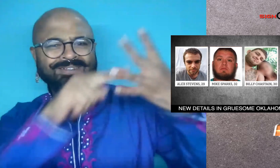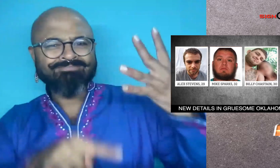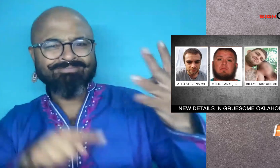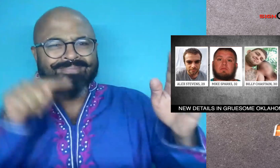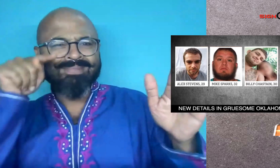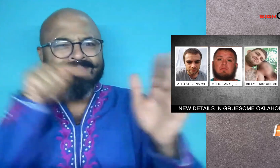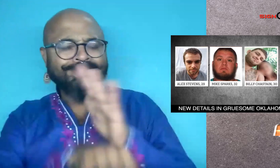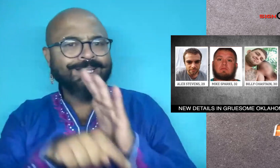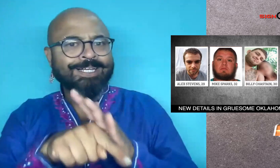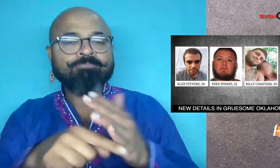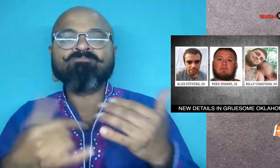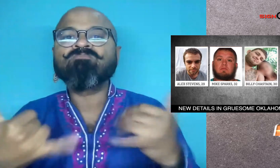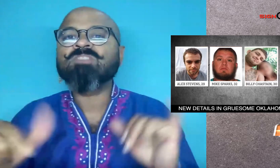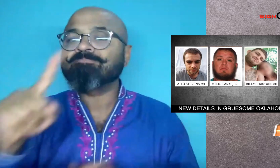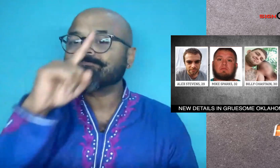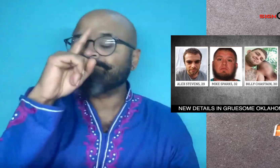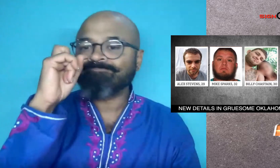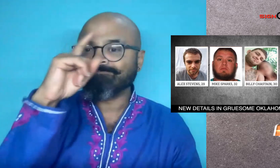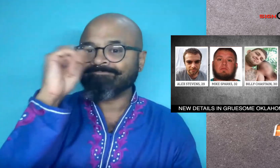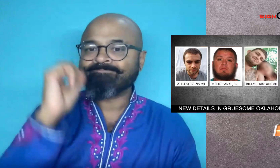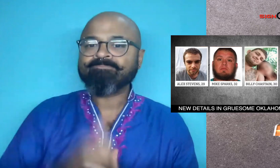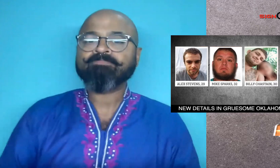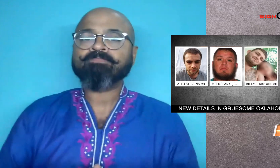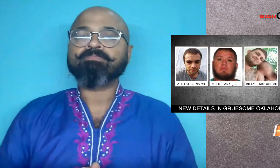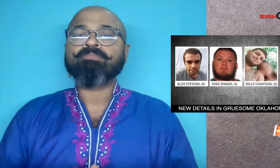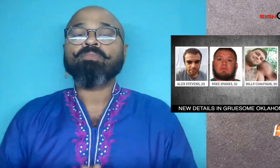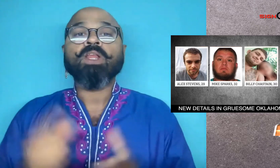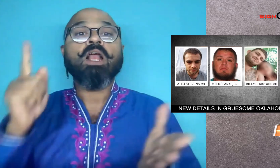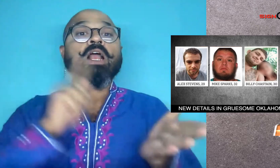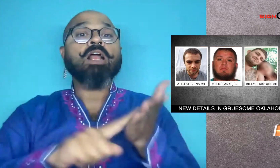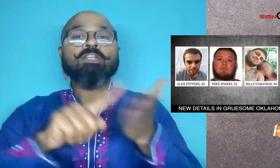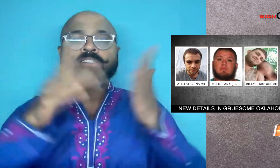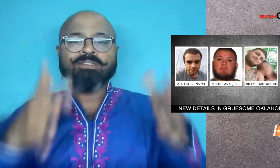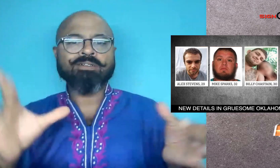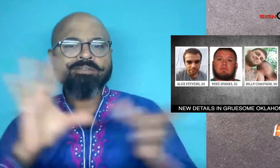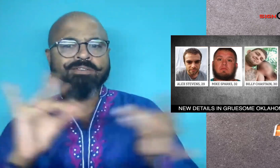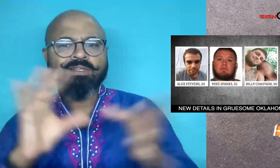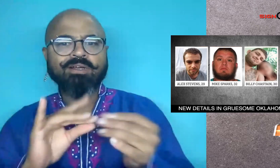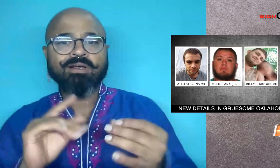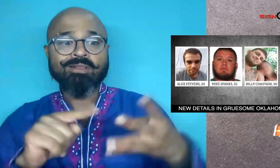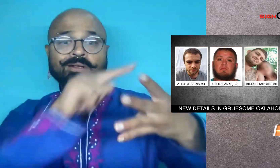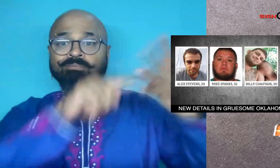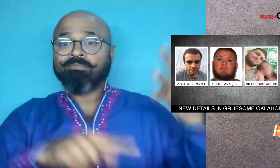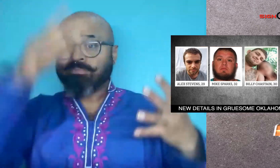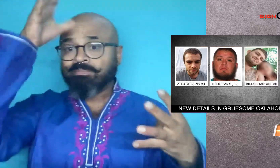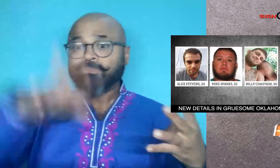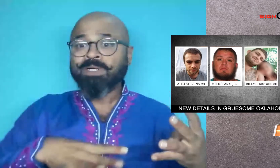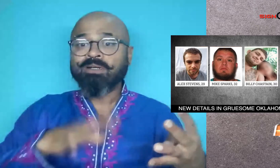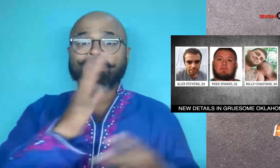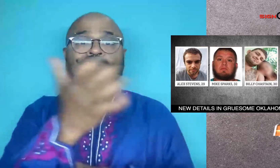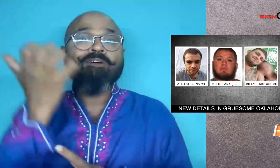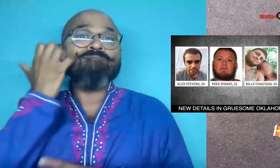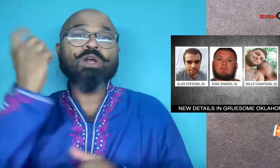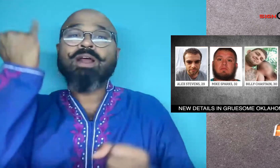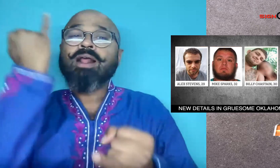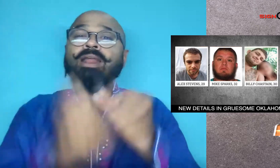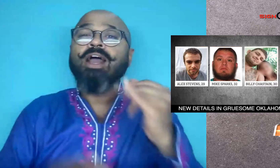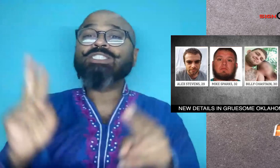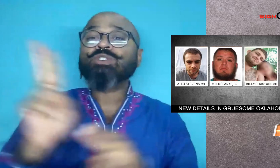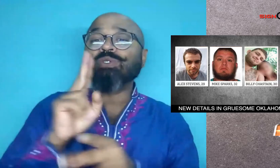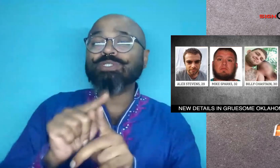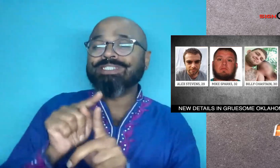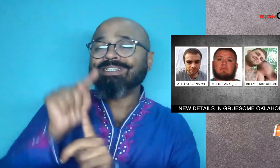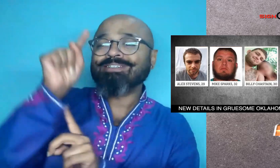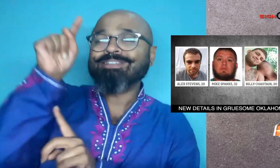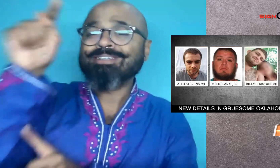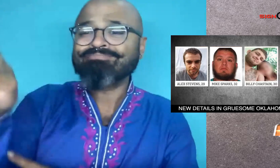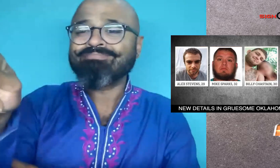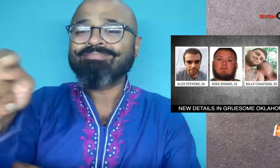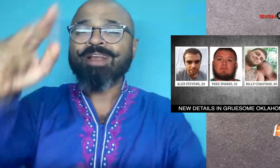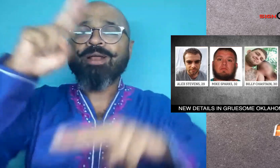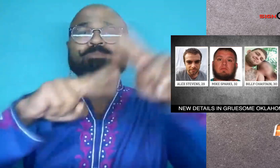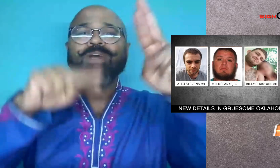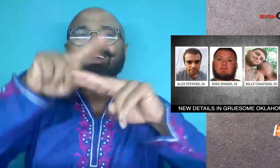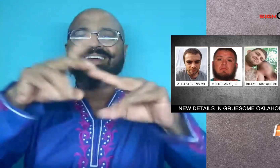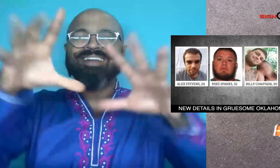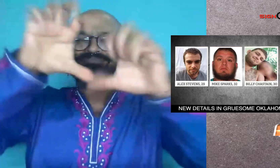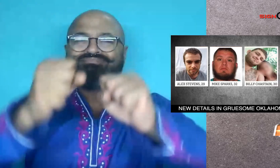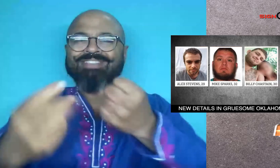men were killed remains a mystery Investigators say the men's cell phones were last tracked